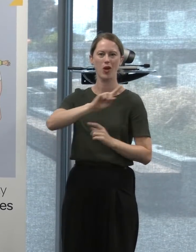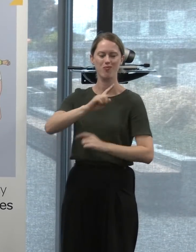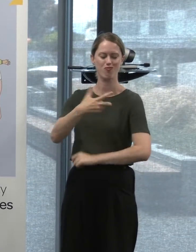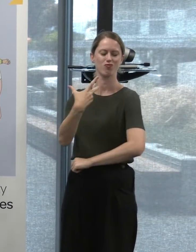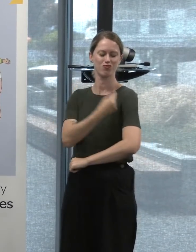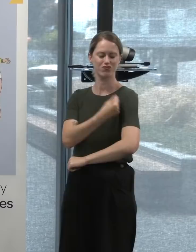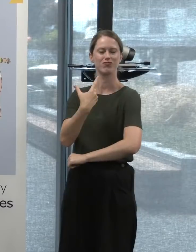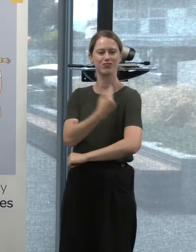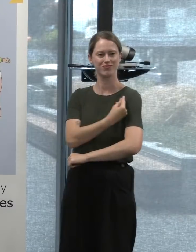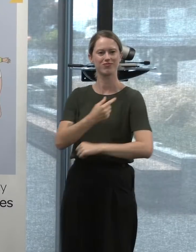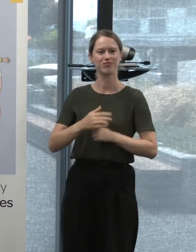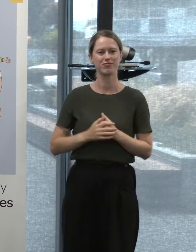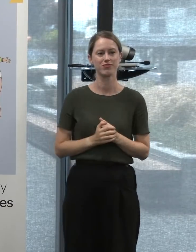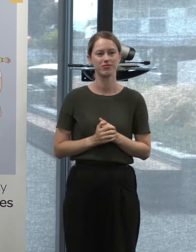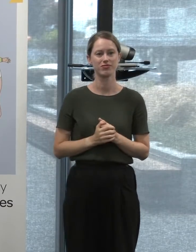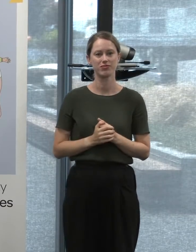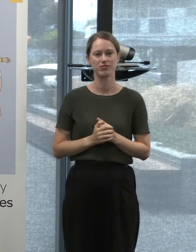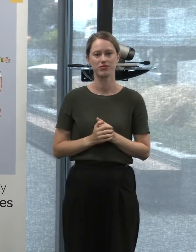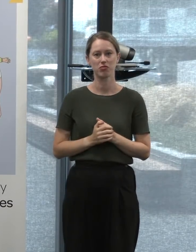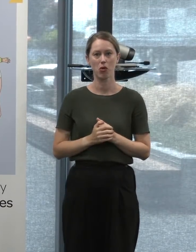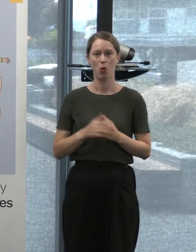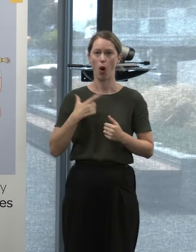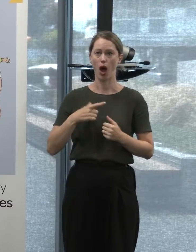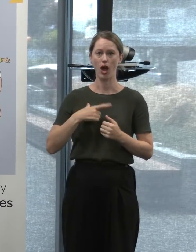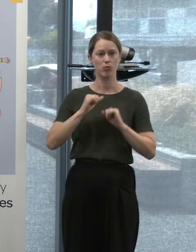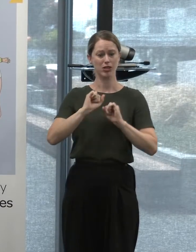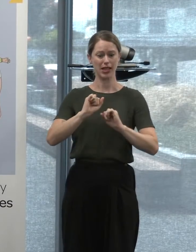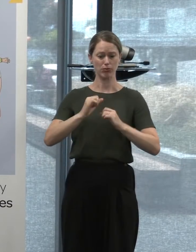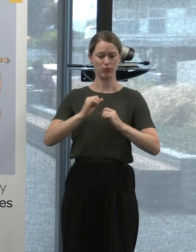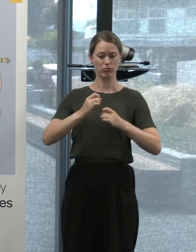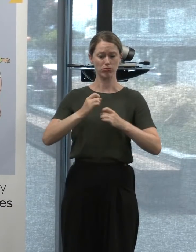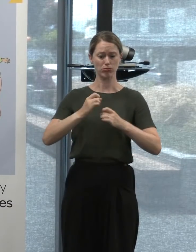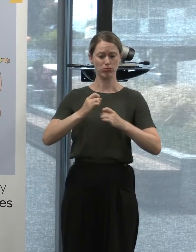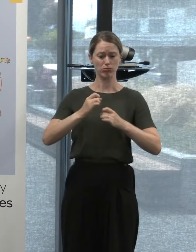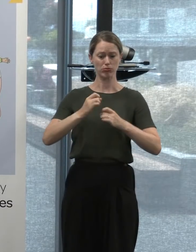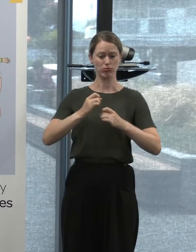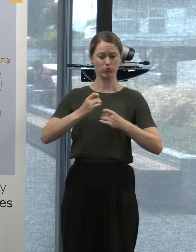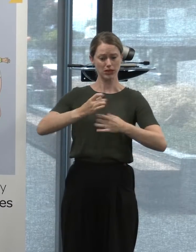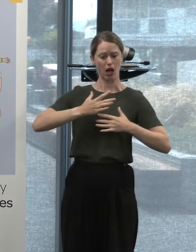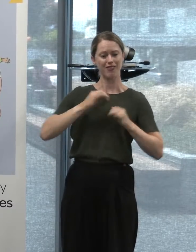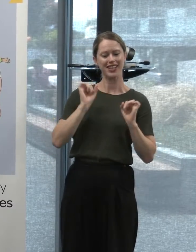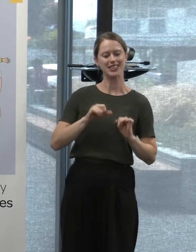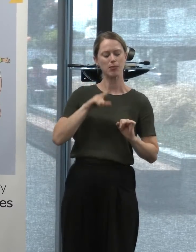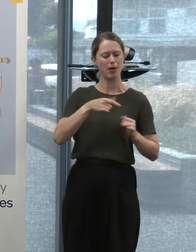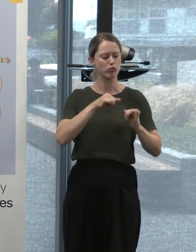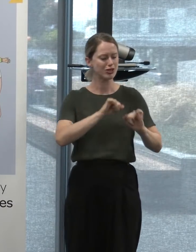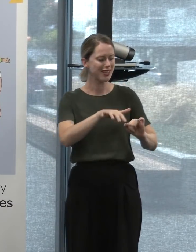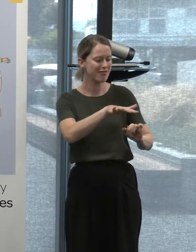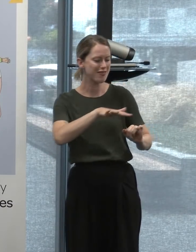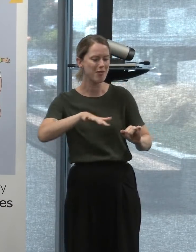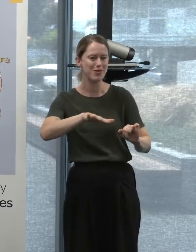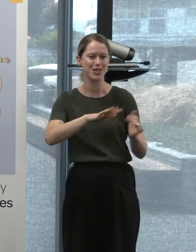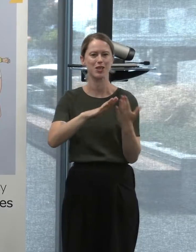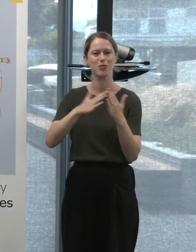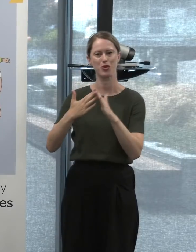of the team of 5 million have done what they have done best through the entire pandemic - banded together and turned out